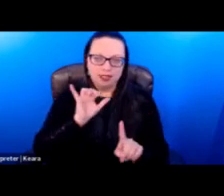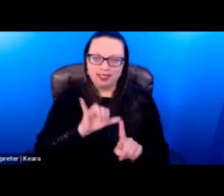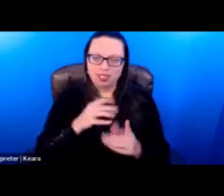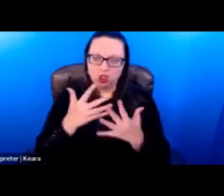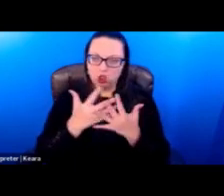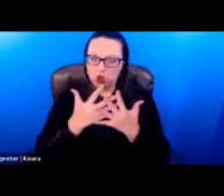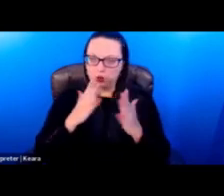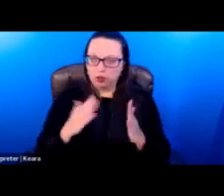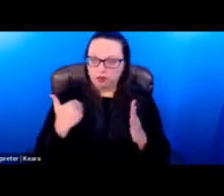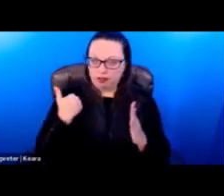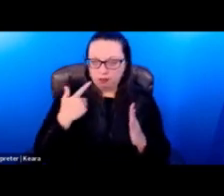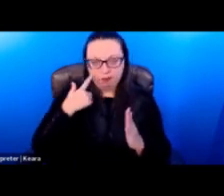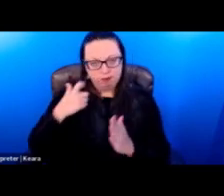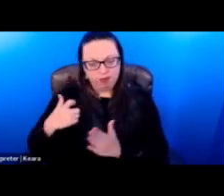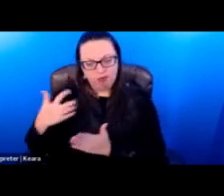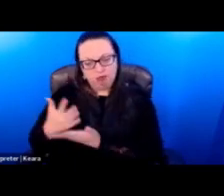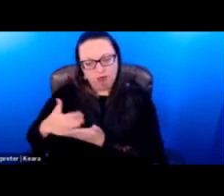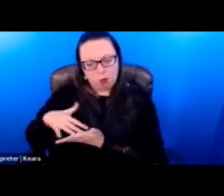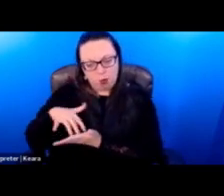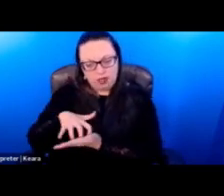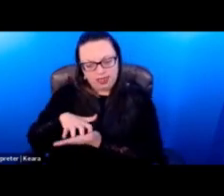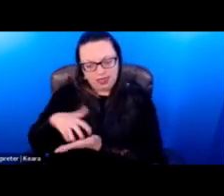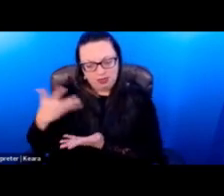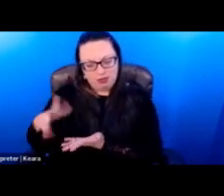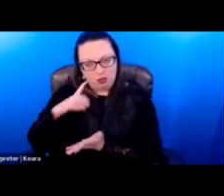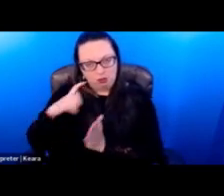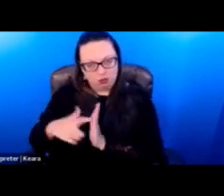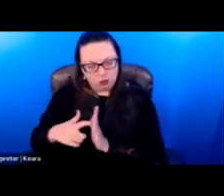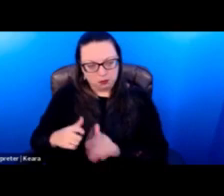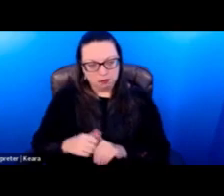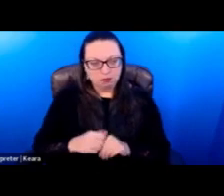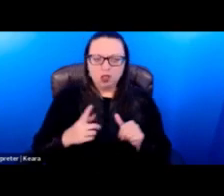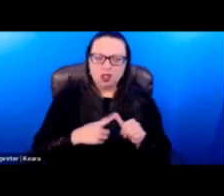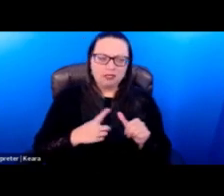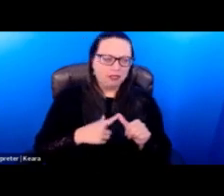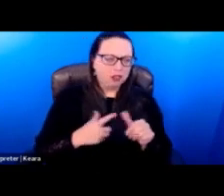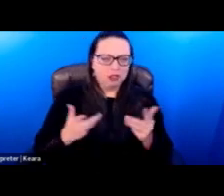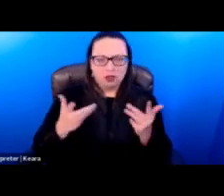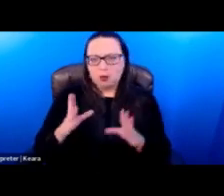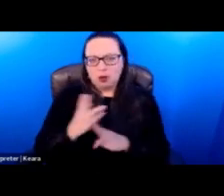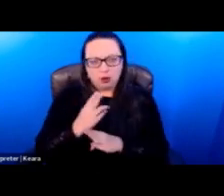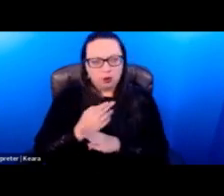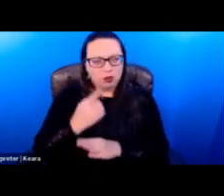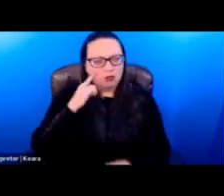some of the weaknesses I pointed out? Well, first, you would not want to use it for epidemiological inference. In